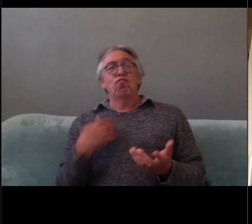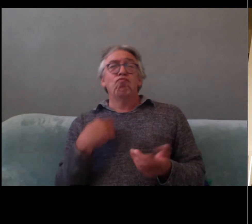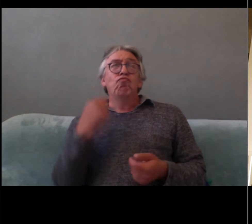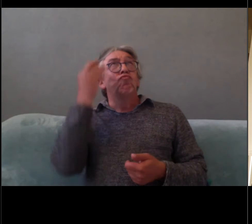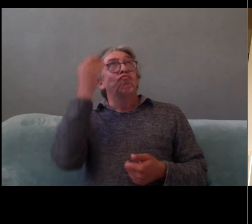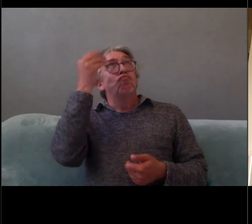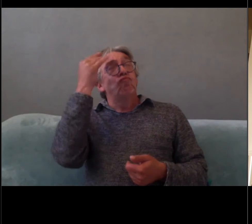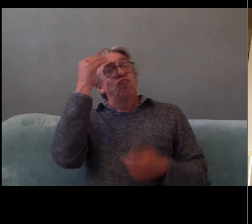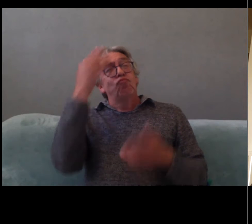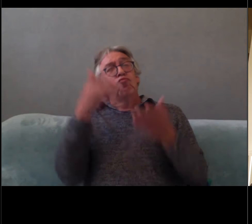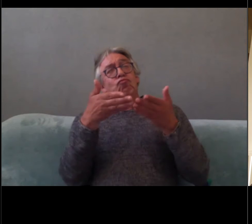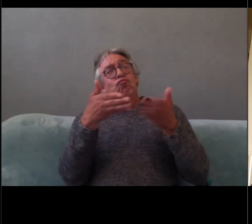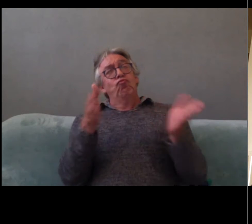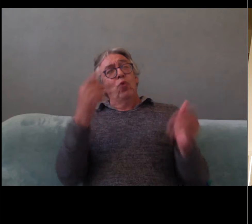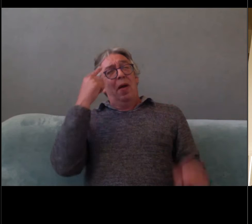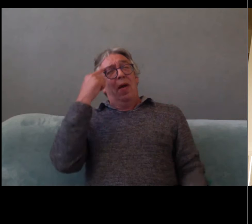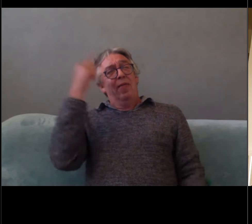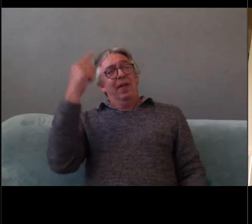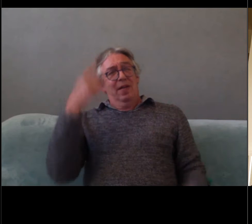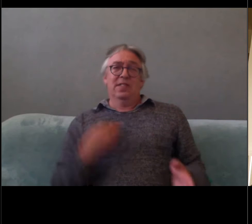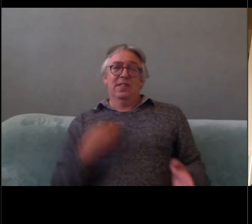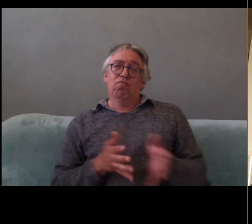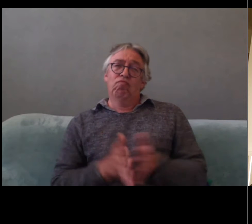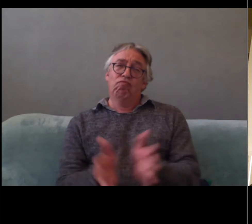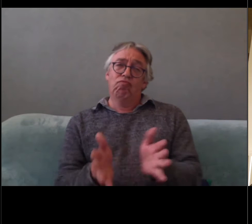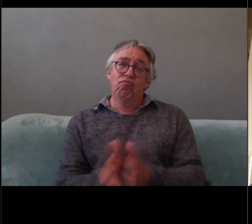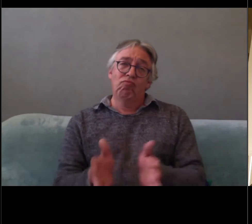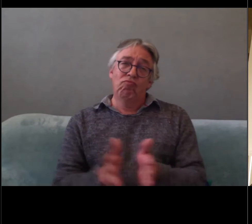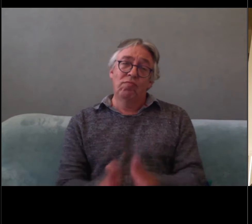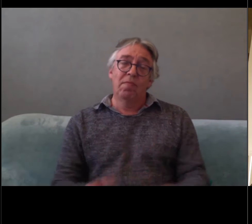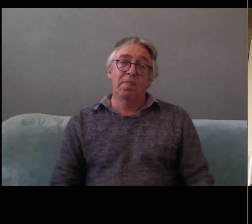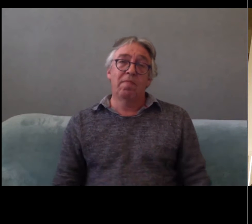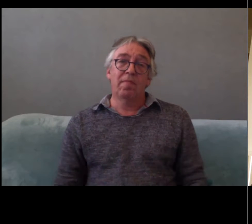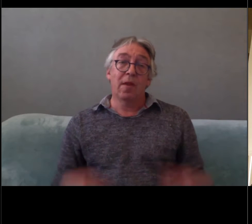We should never forget and ignore the fact